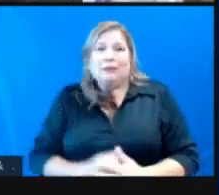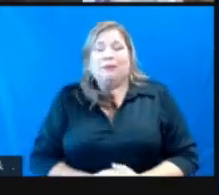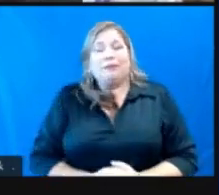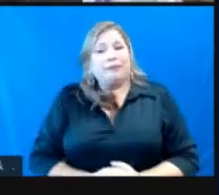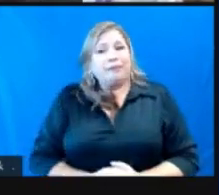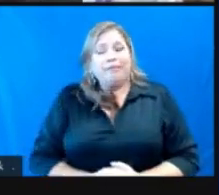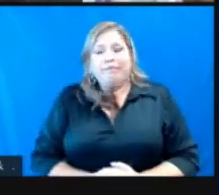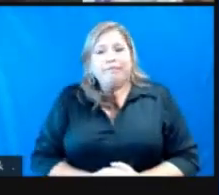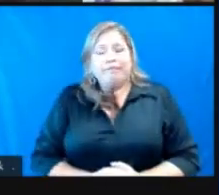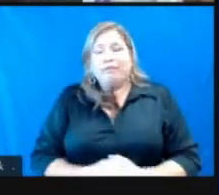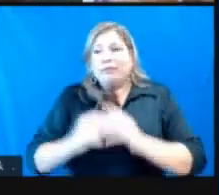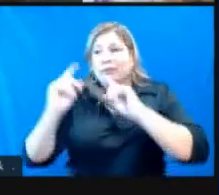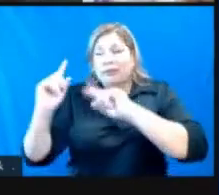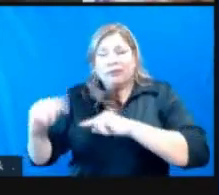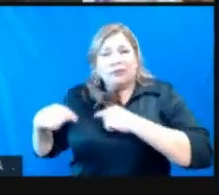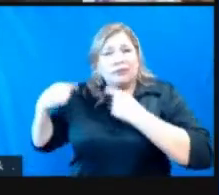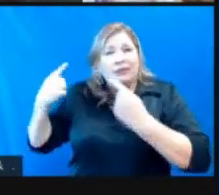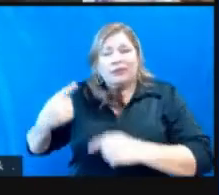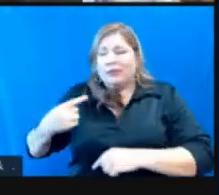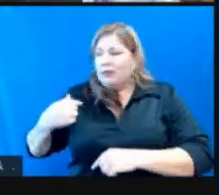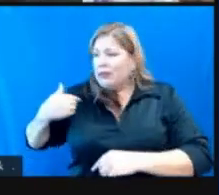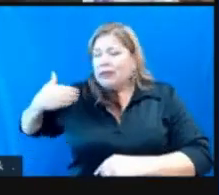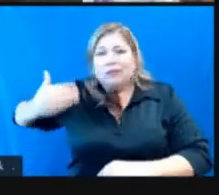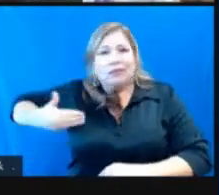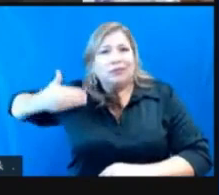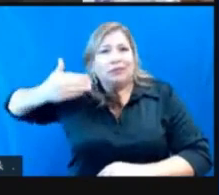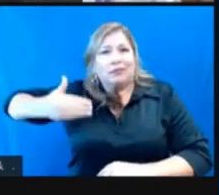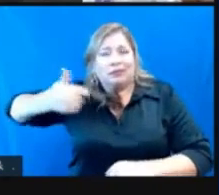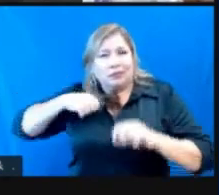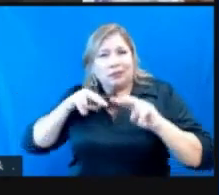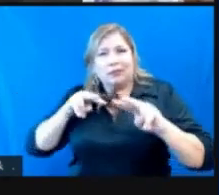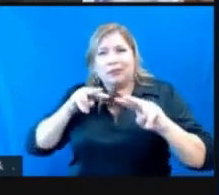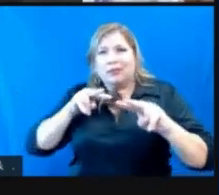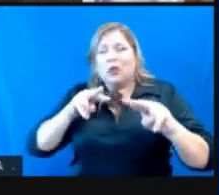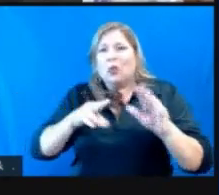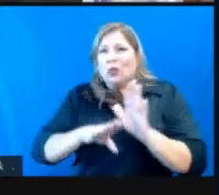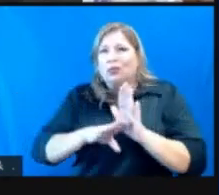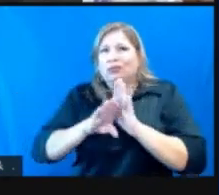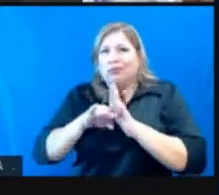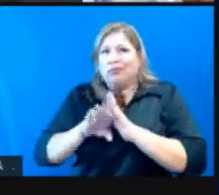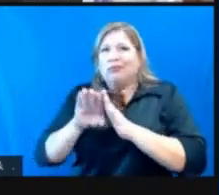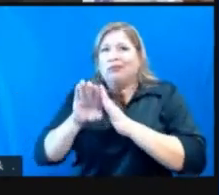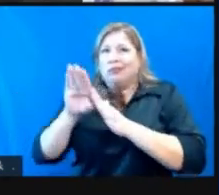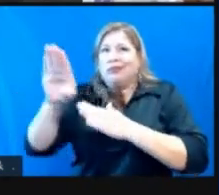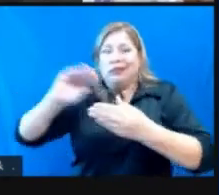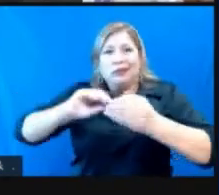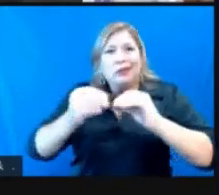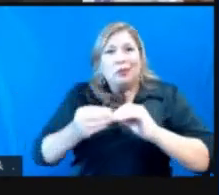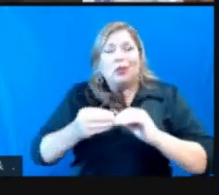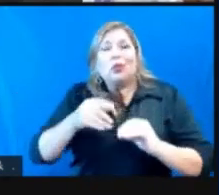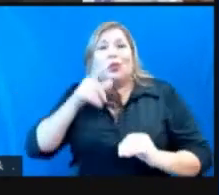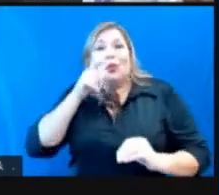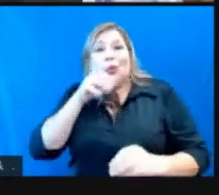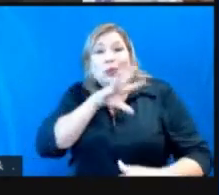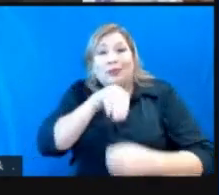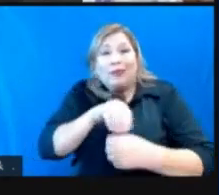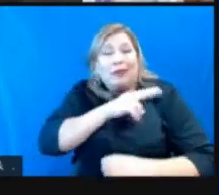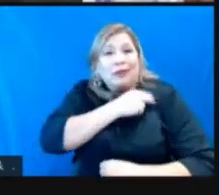we've seen a climb not just in the number of individuals who are hospitalized but really in the number of new admissions coming through the